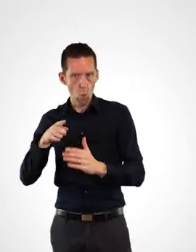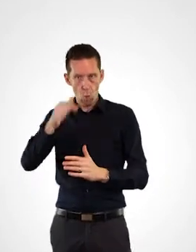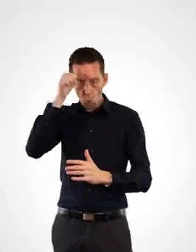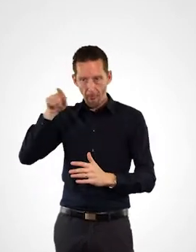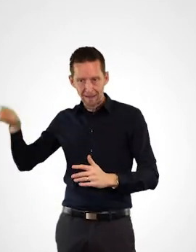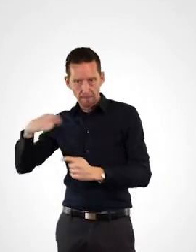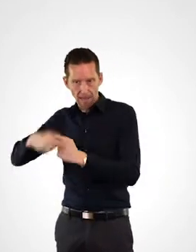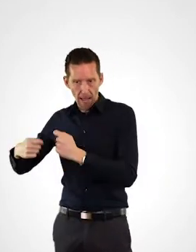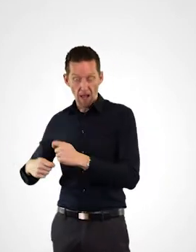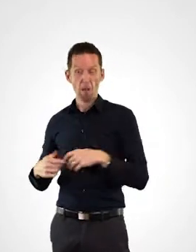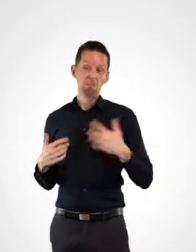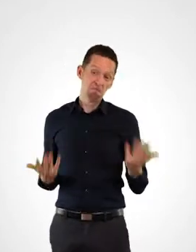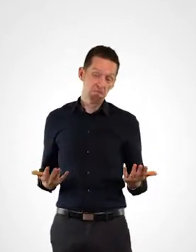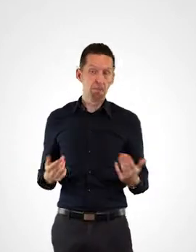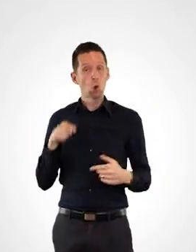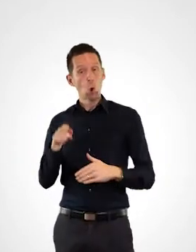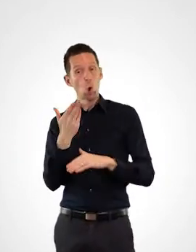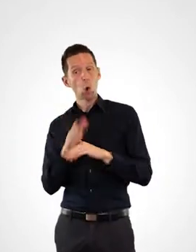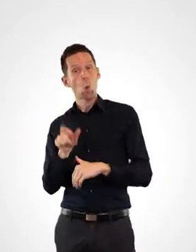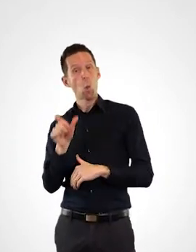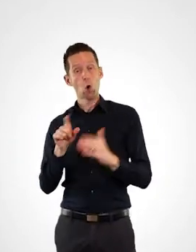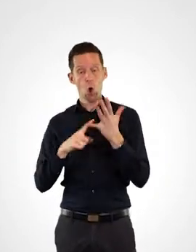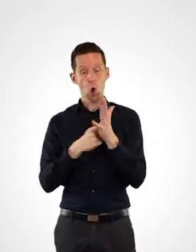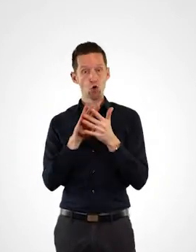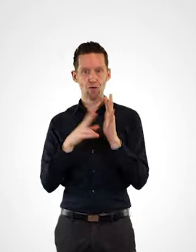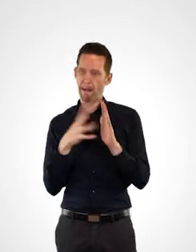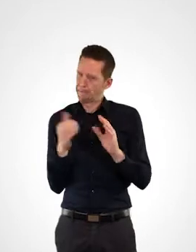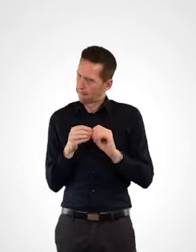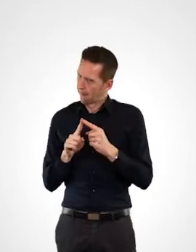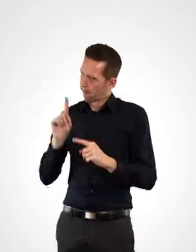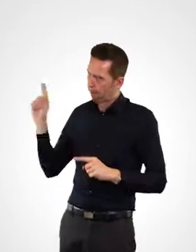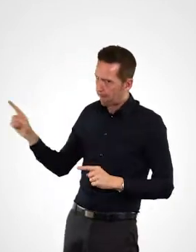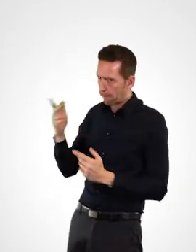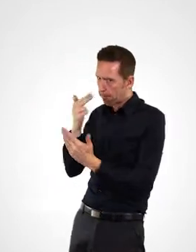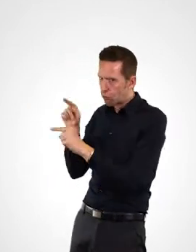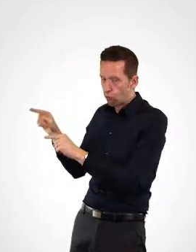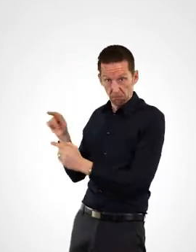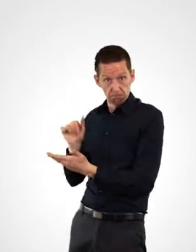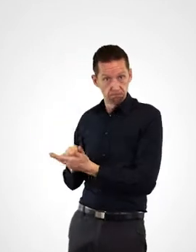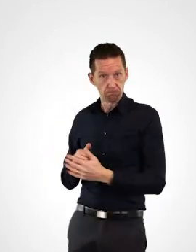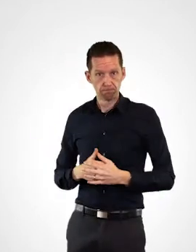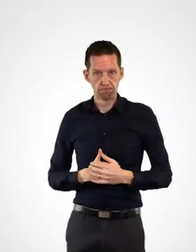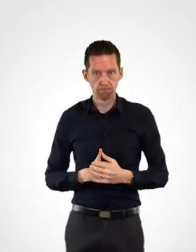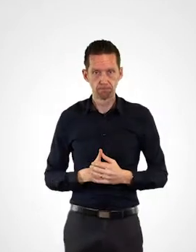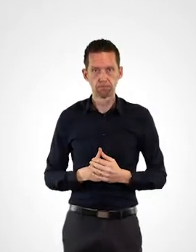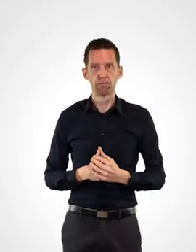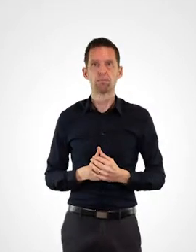you knew that this is a banana, so this new word, urchin, must belong to this picture, this is an urchin."